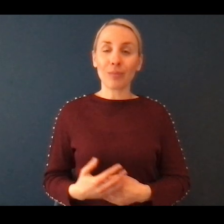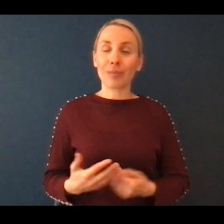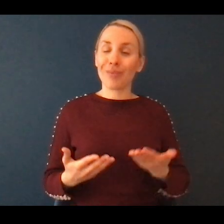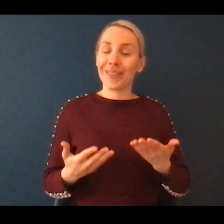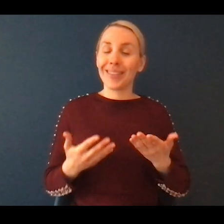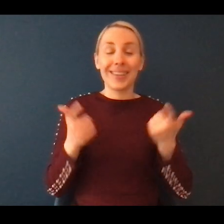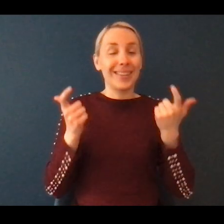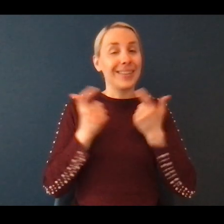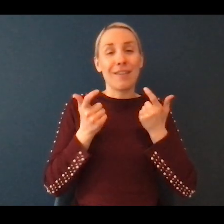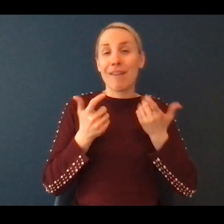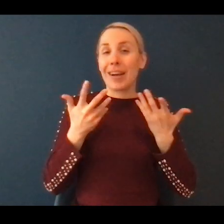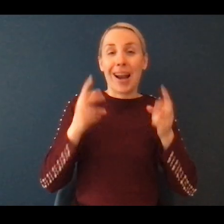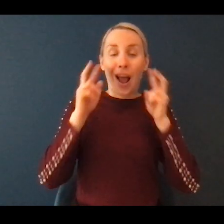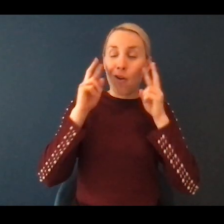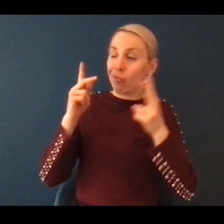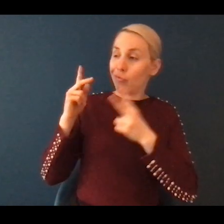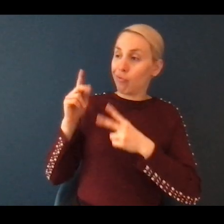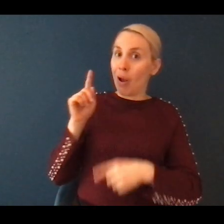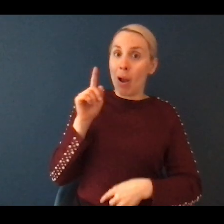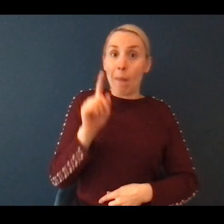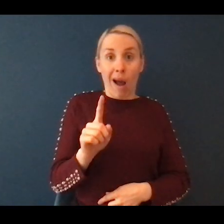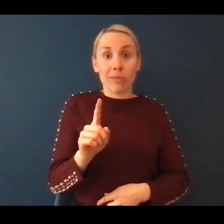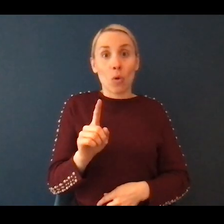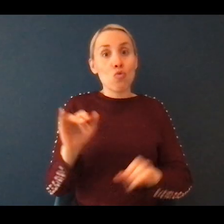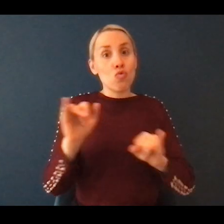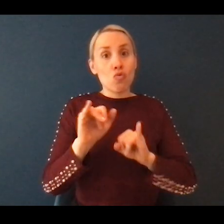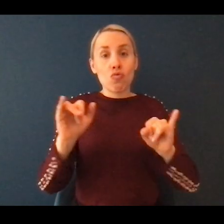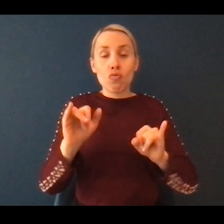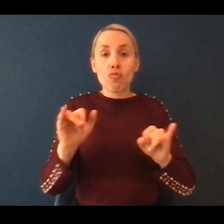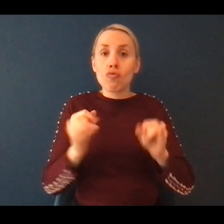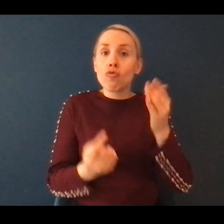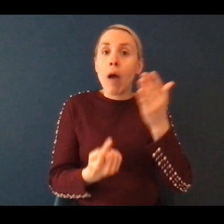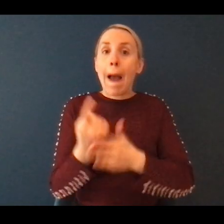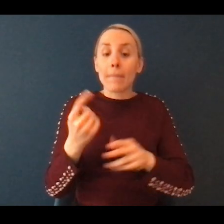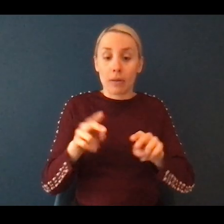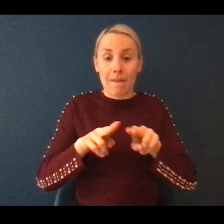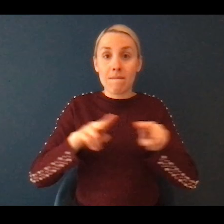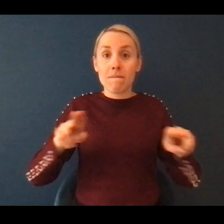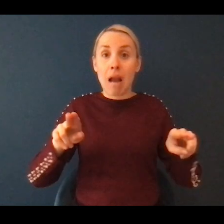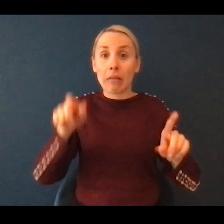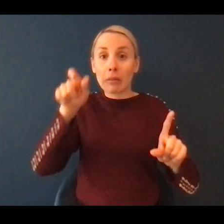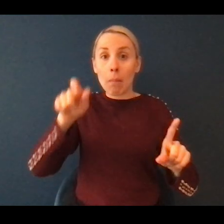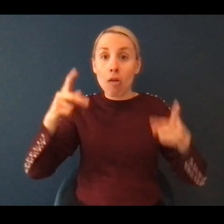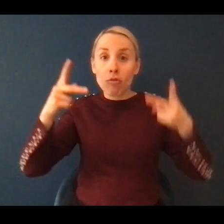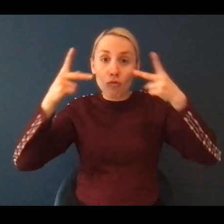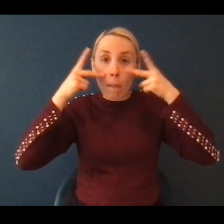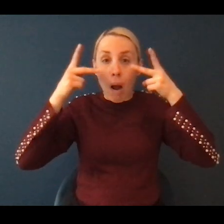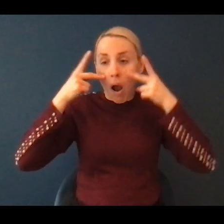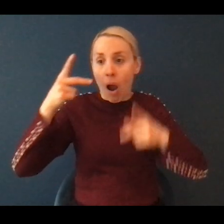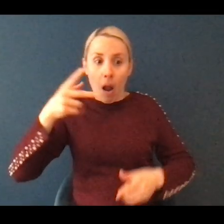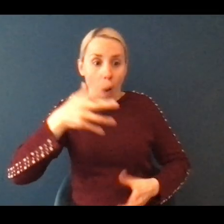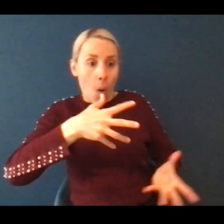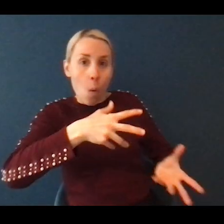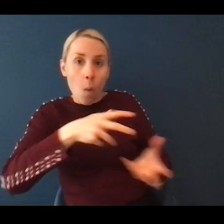time I got robbed so all of my equipment was gone from my flat and at that time I really